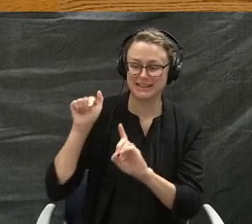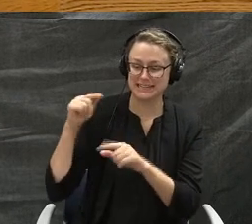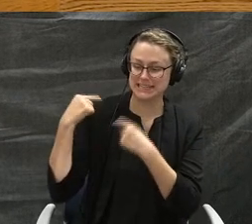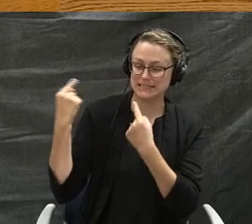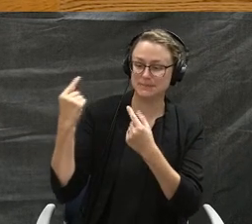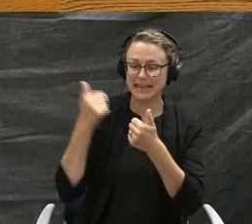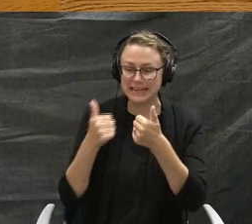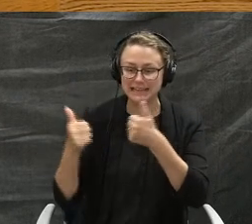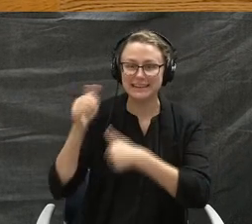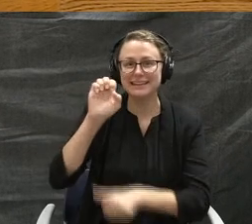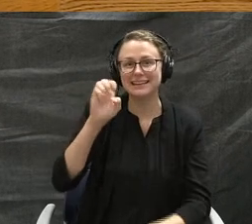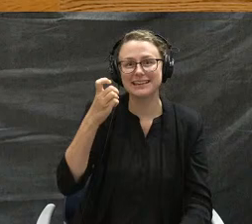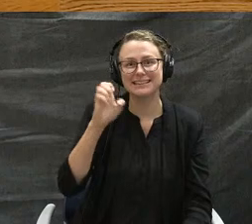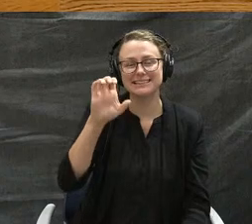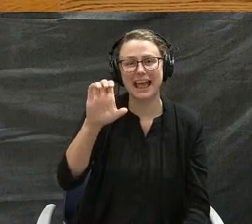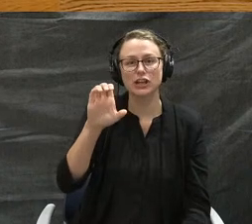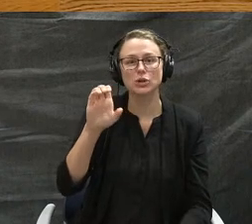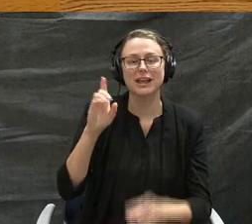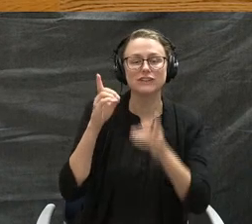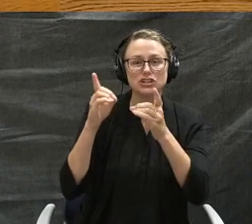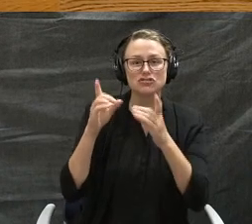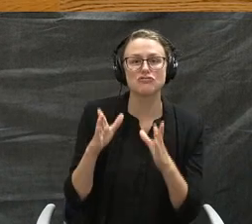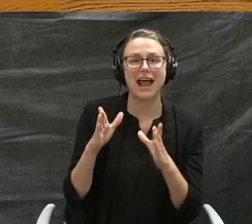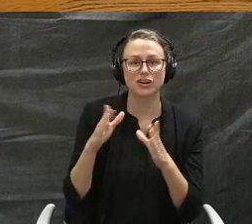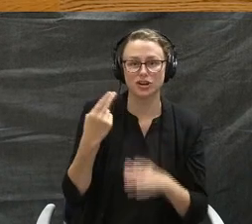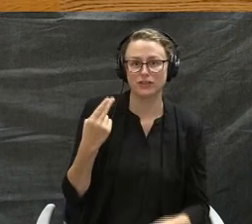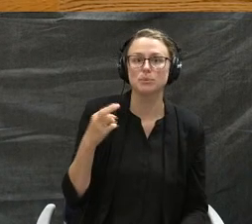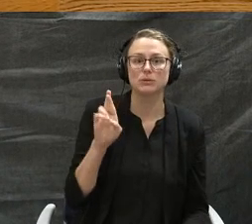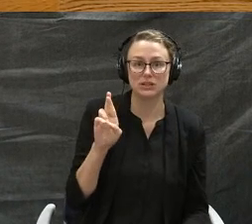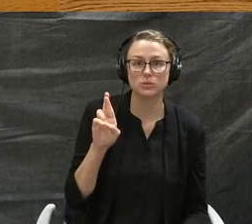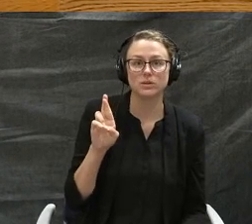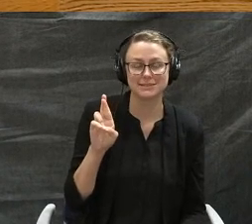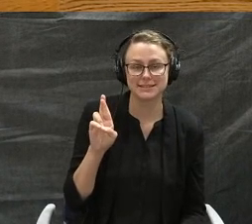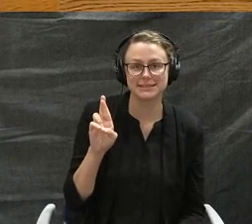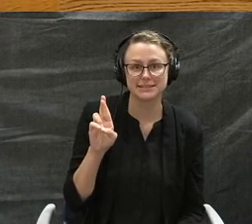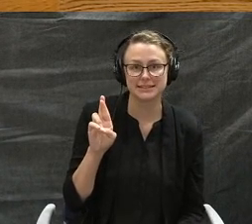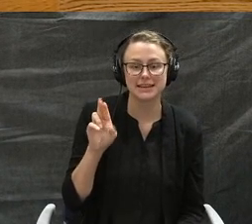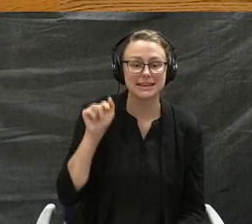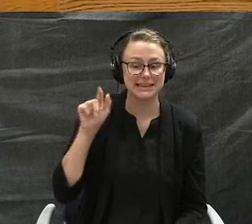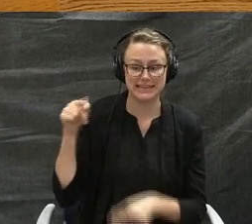resources, and he's been employed for the month of July.